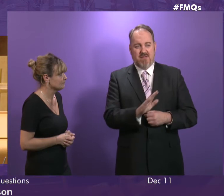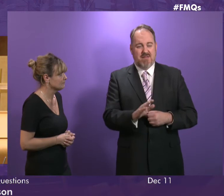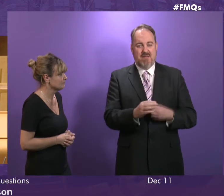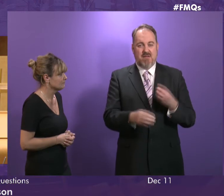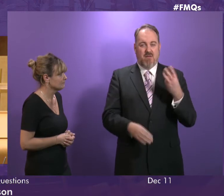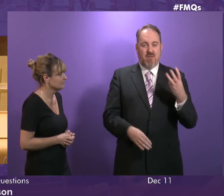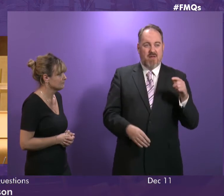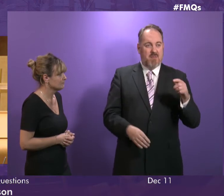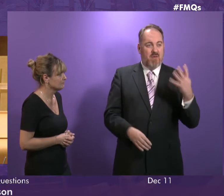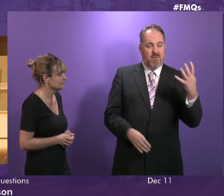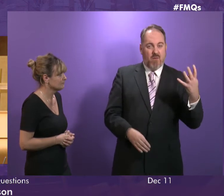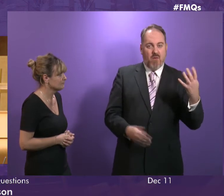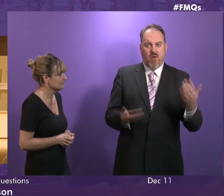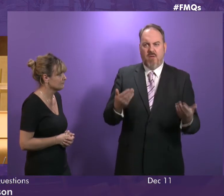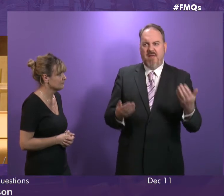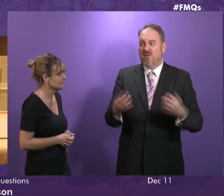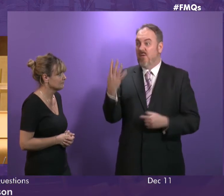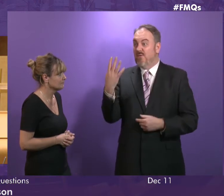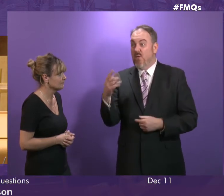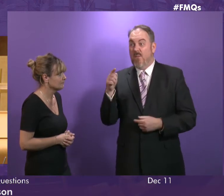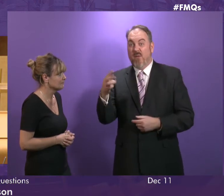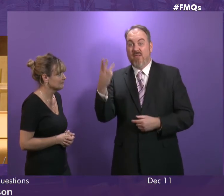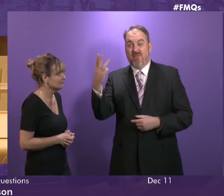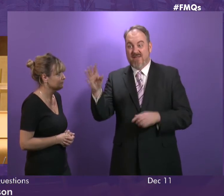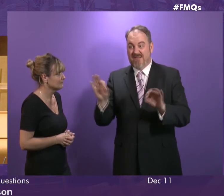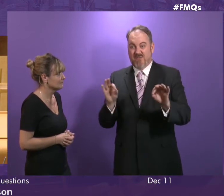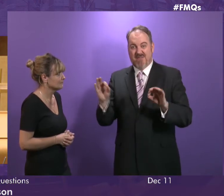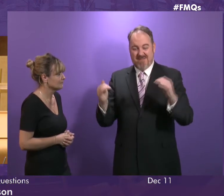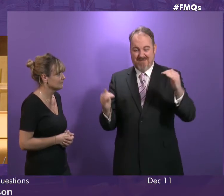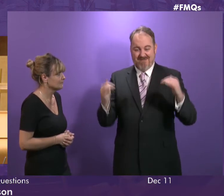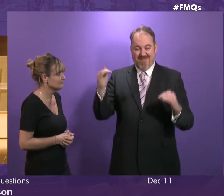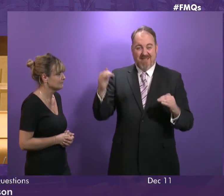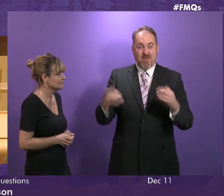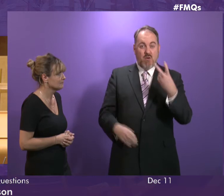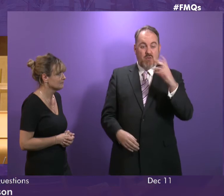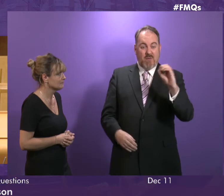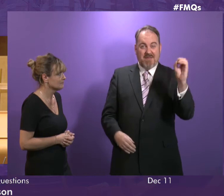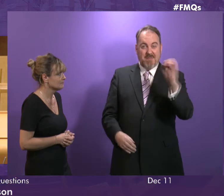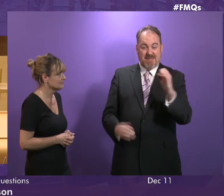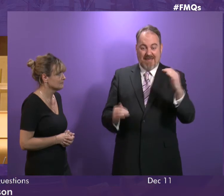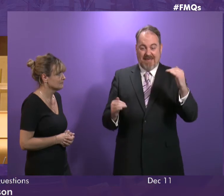to 4.3 in the most affluent—that is a 20 per cent gap in choices between the richest